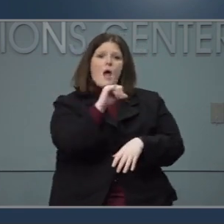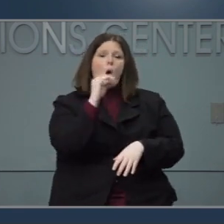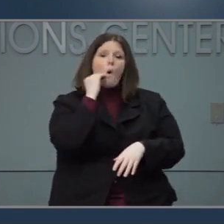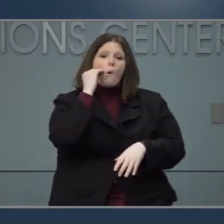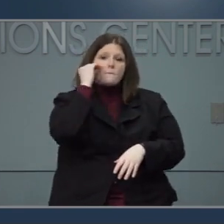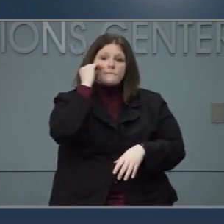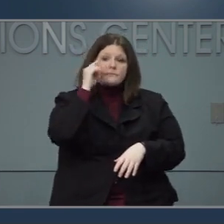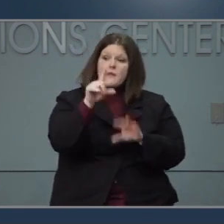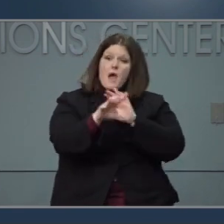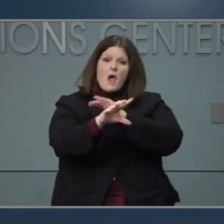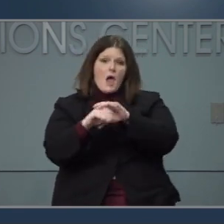SPREAD OF THE VIRUS.